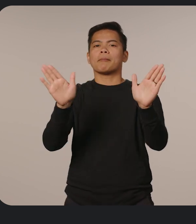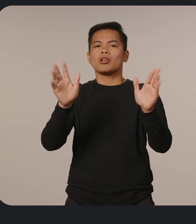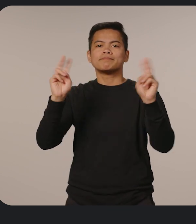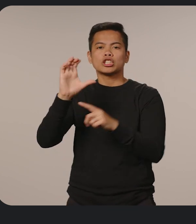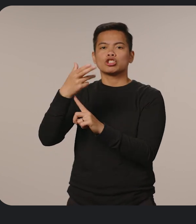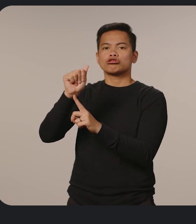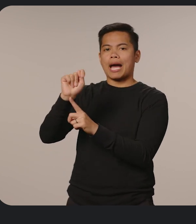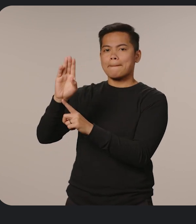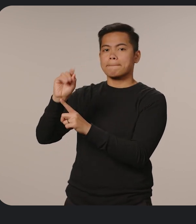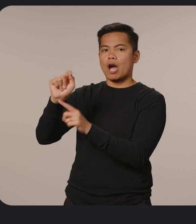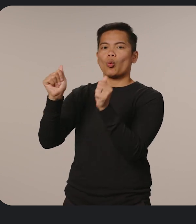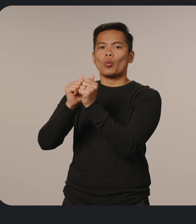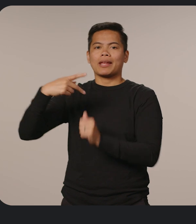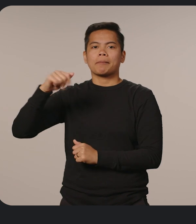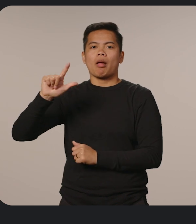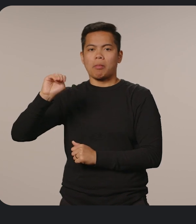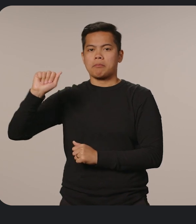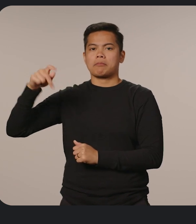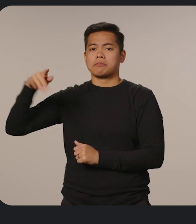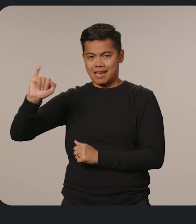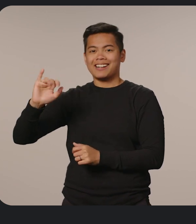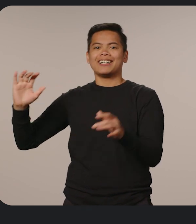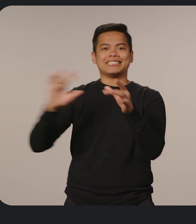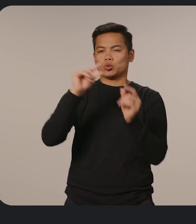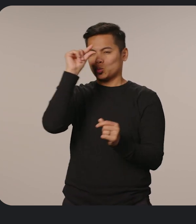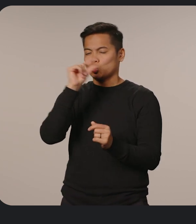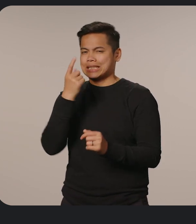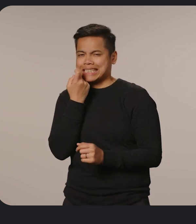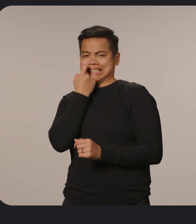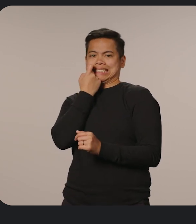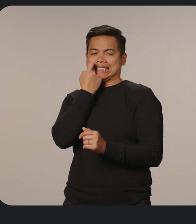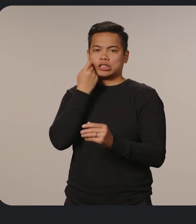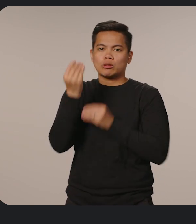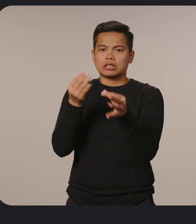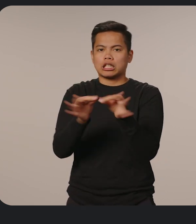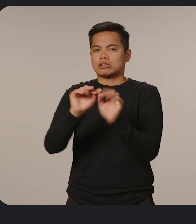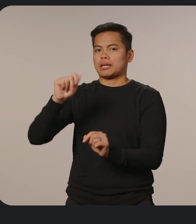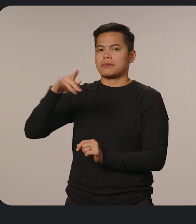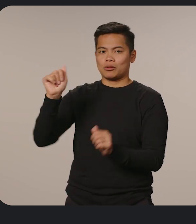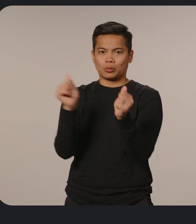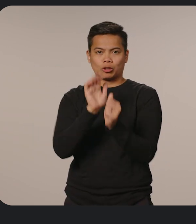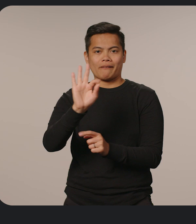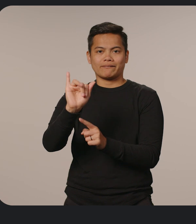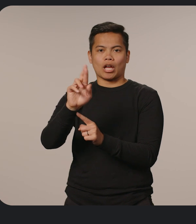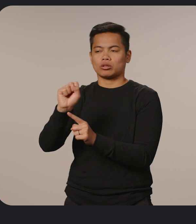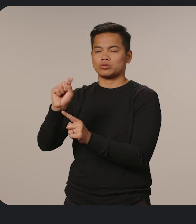preview of chatbot with palm API it connects Google's latest generative